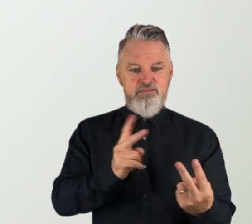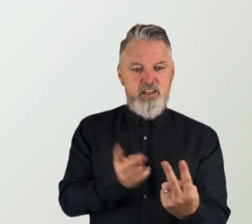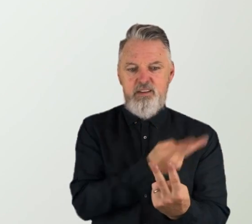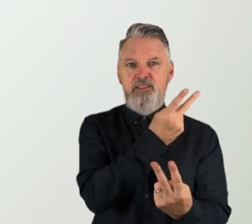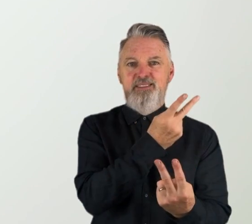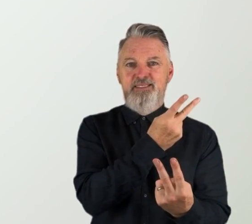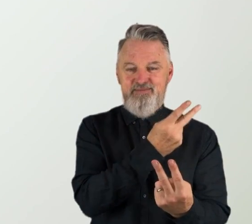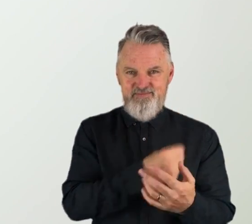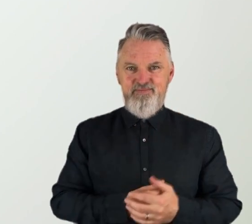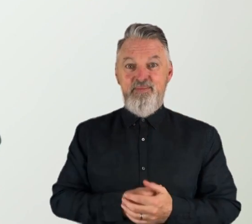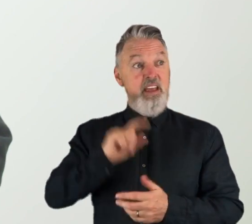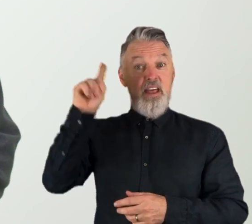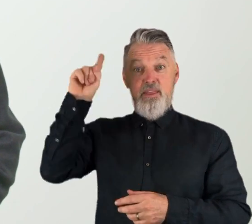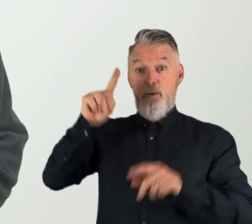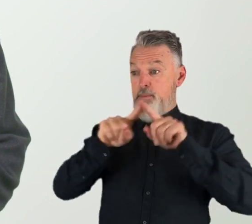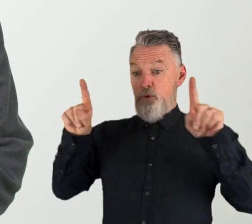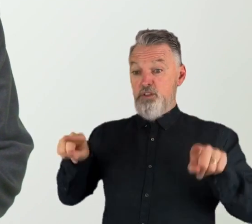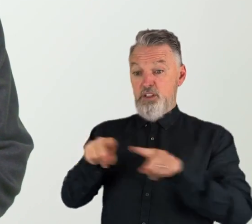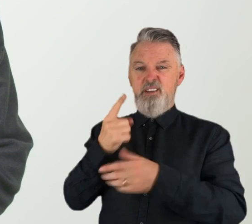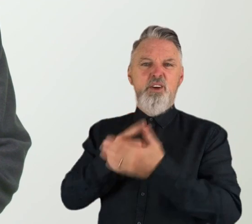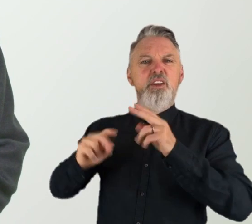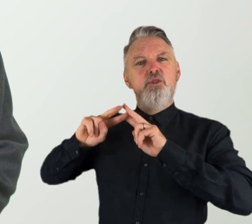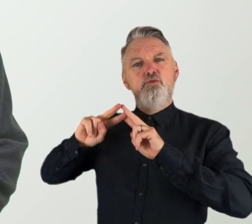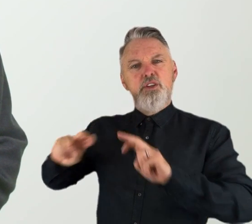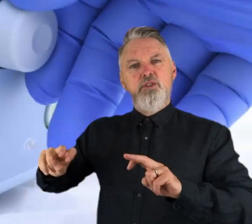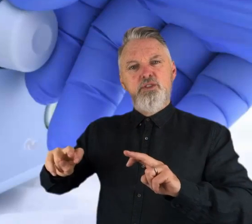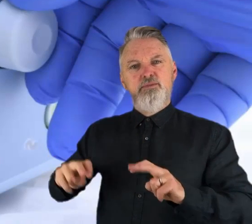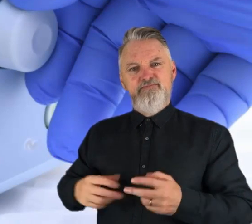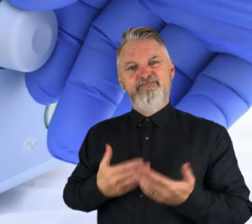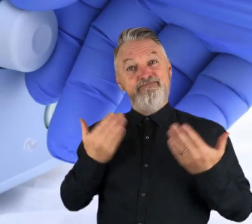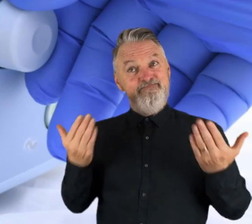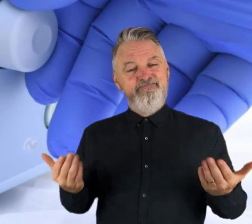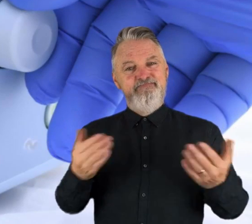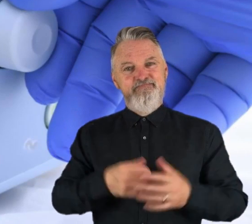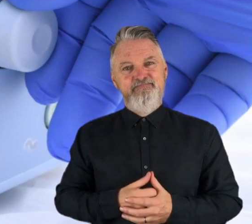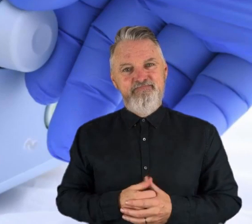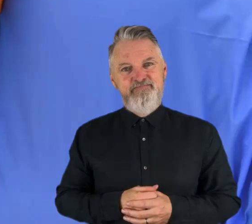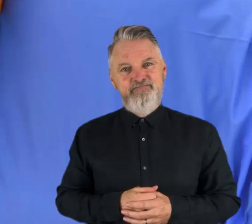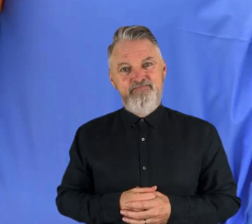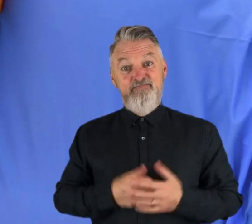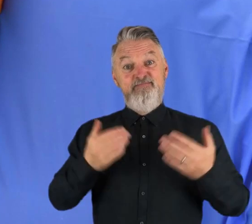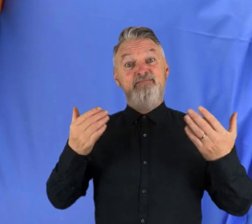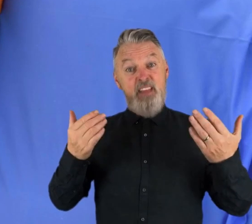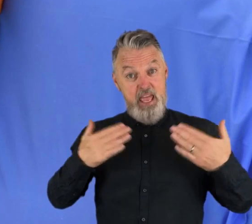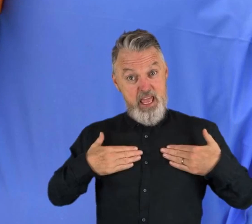Existing monitors are only used in research settings and they look like this. This is our monitor.